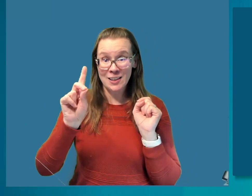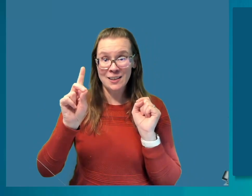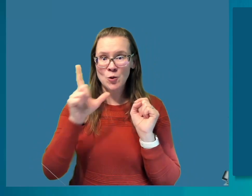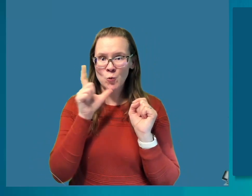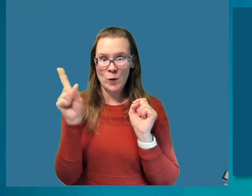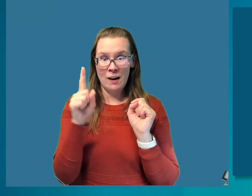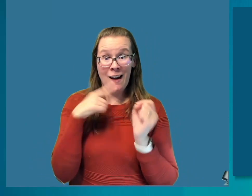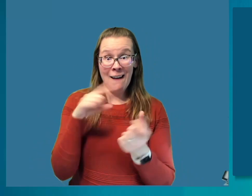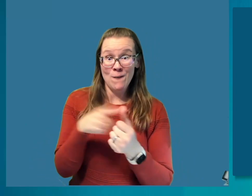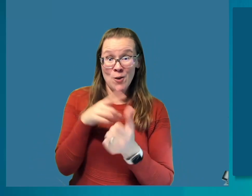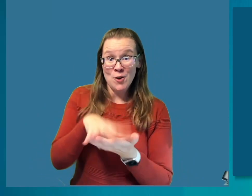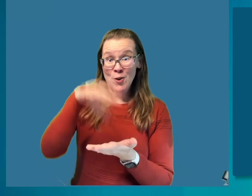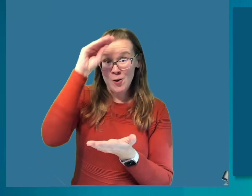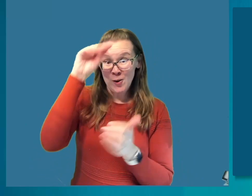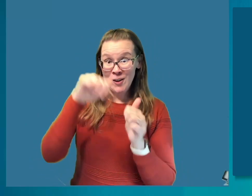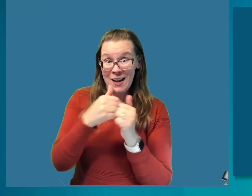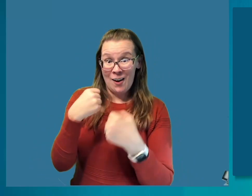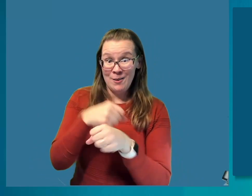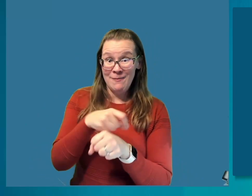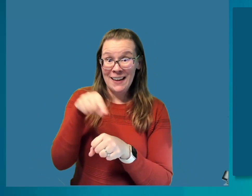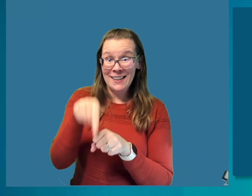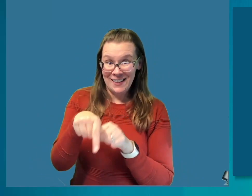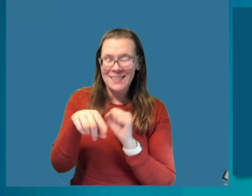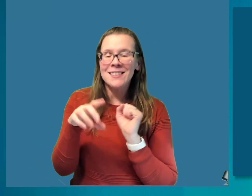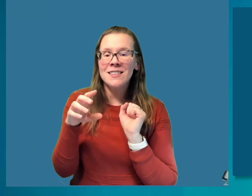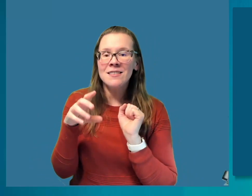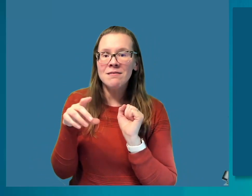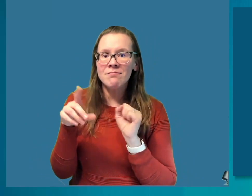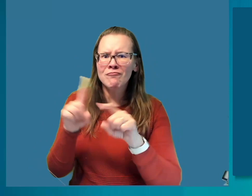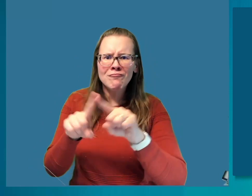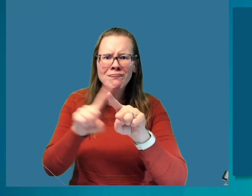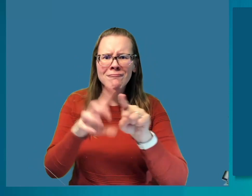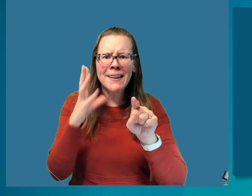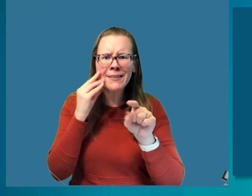successfully and people who have had them returned, or had their recipients have to